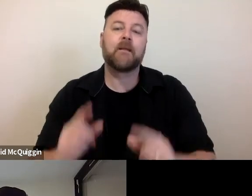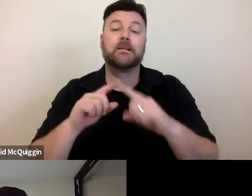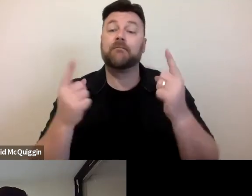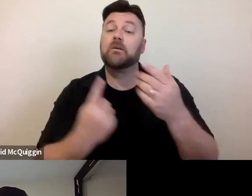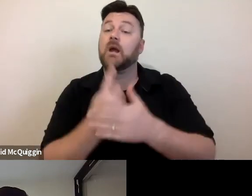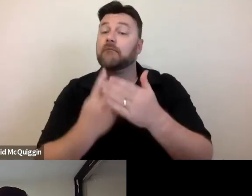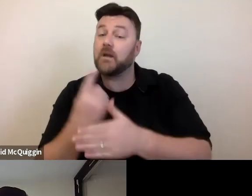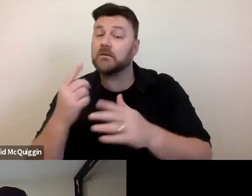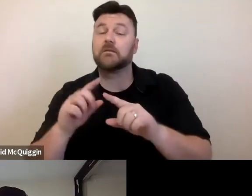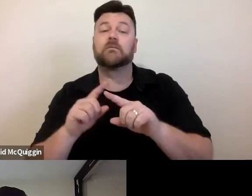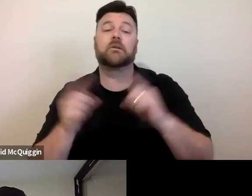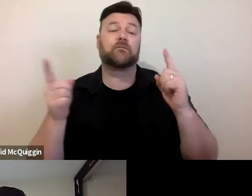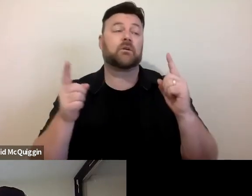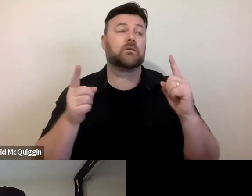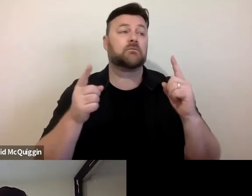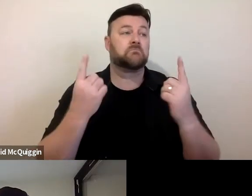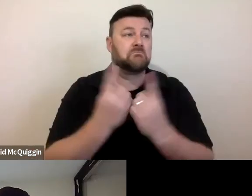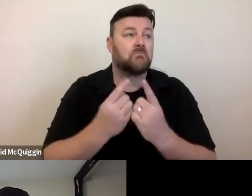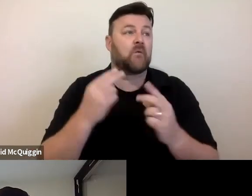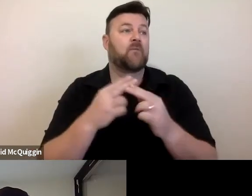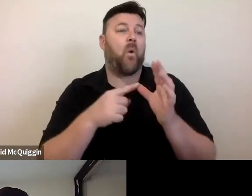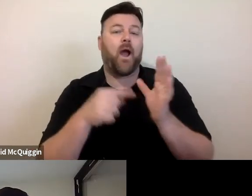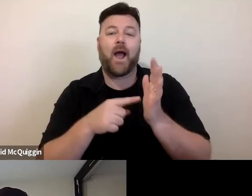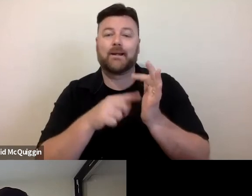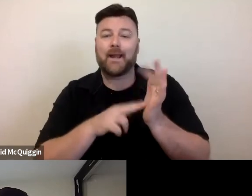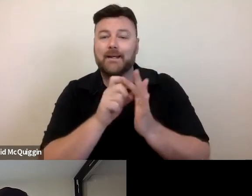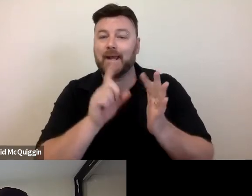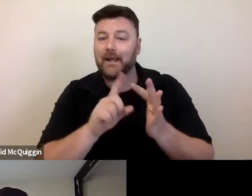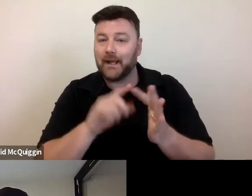different kinds of attendees, you have to do the same thing. What you